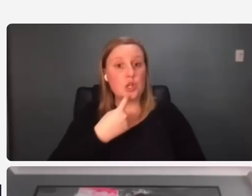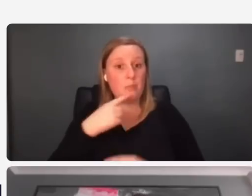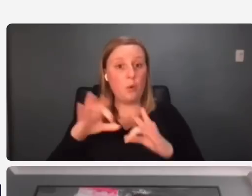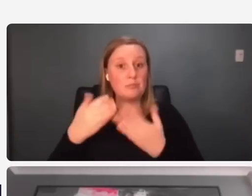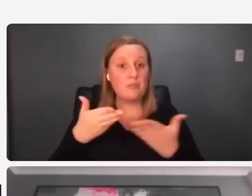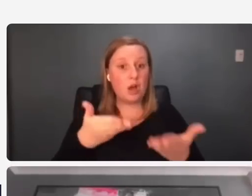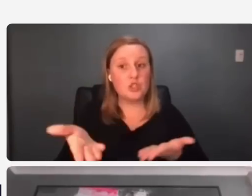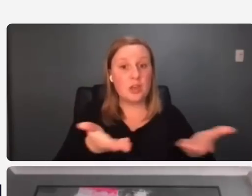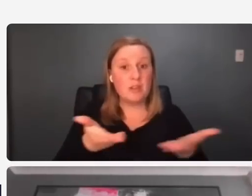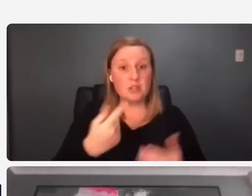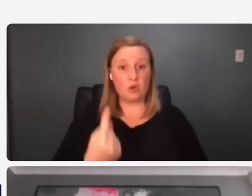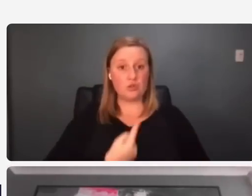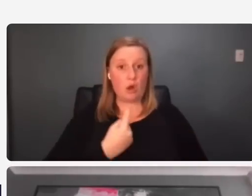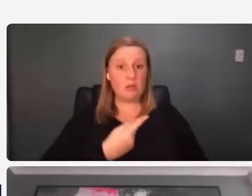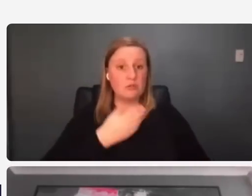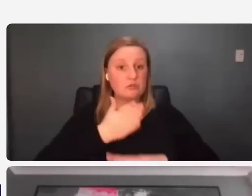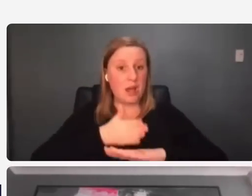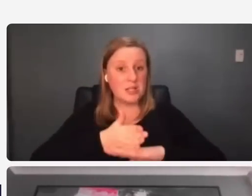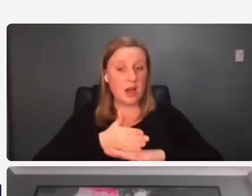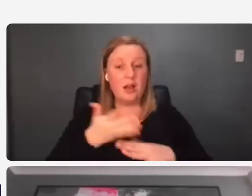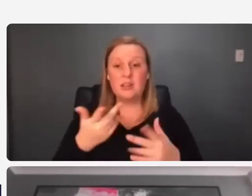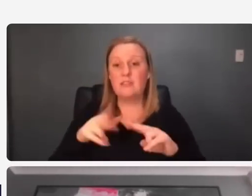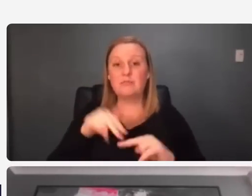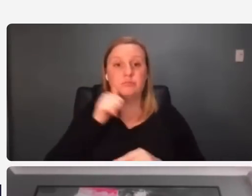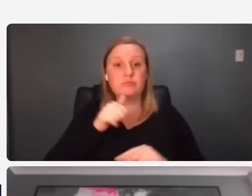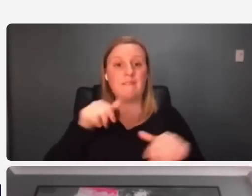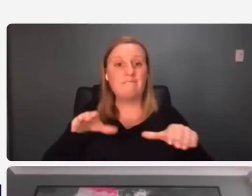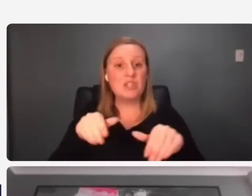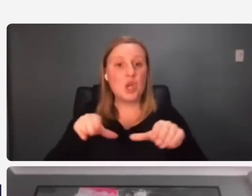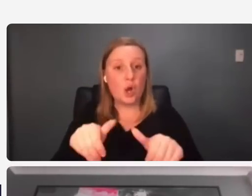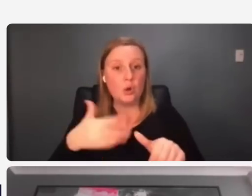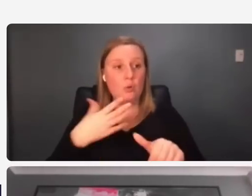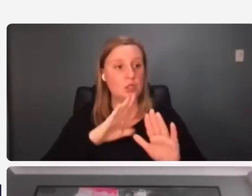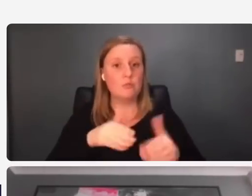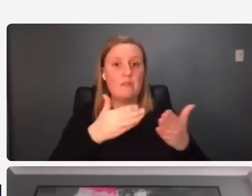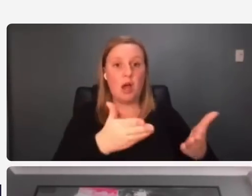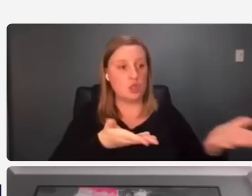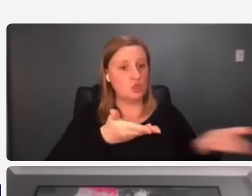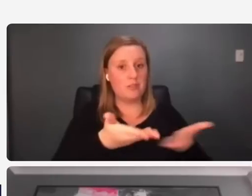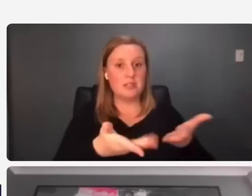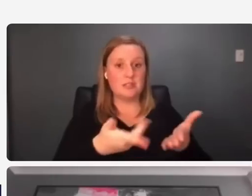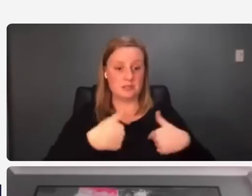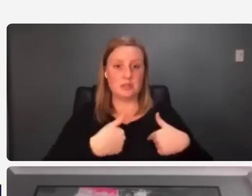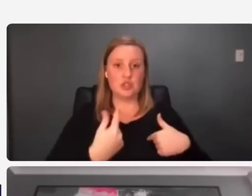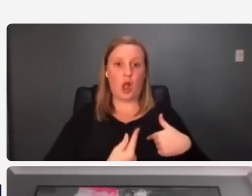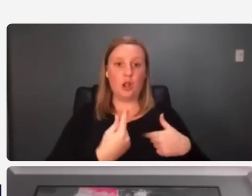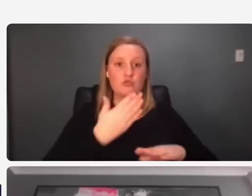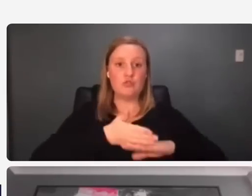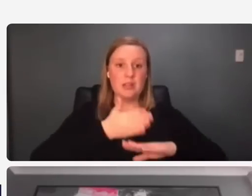happens to decide to provide services in that way. Yes we will require all people to be registered to provide services.